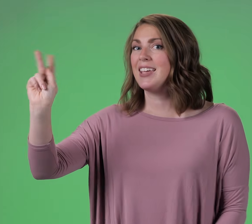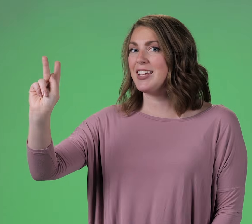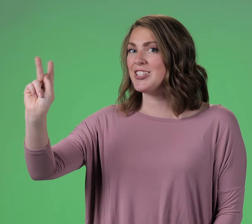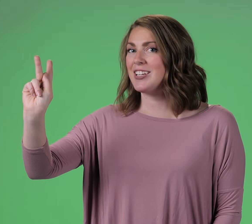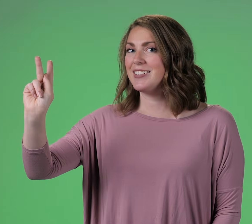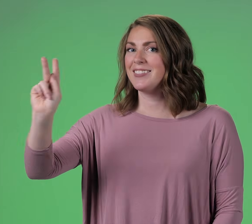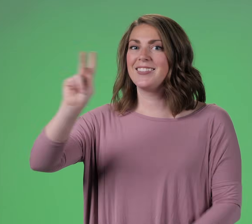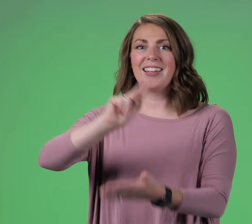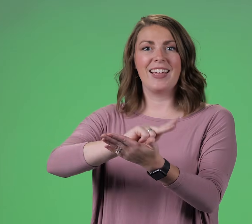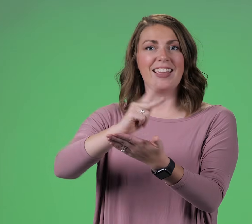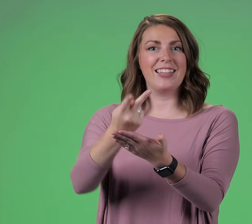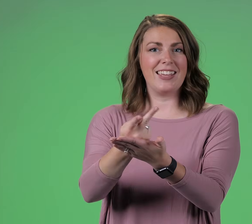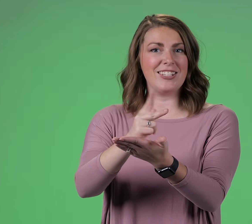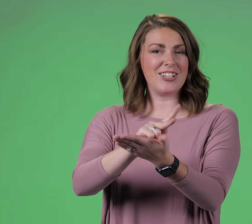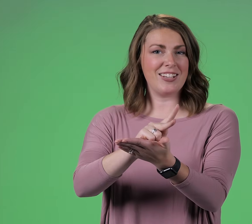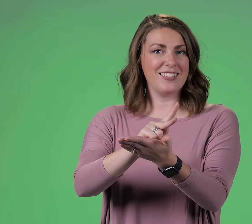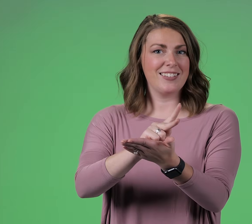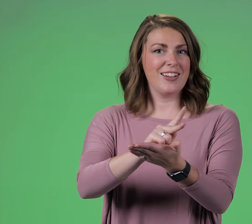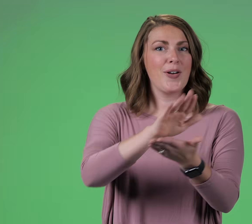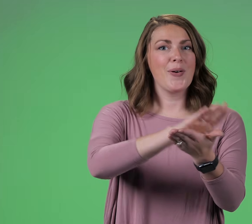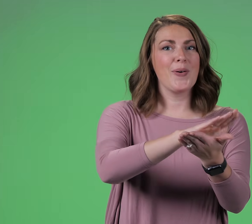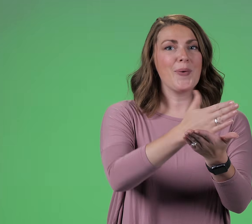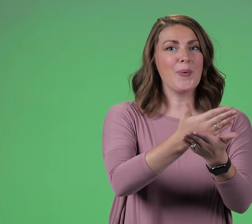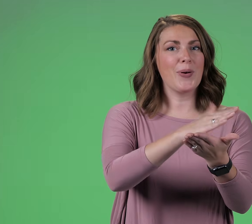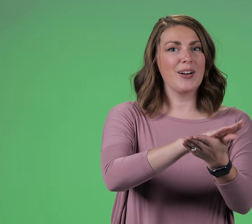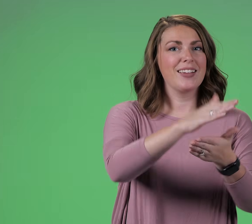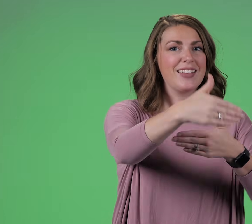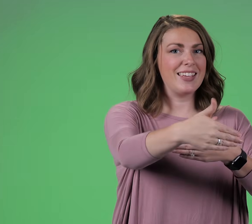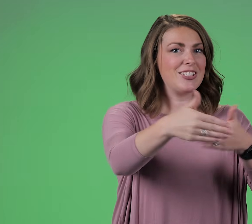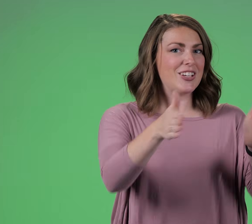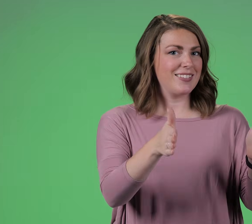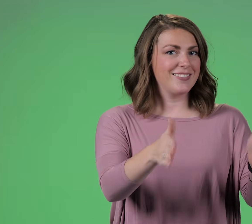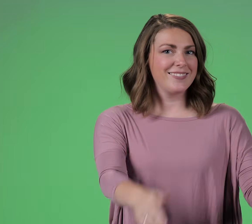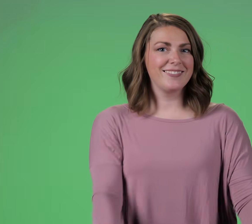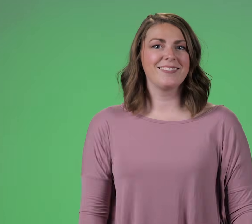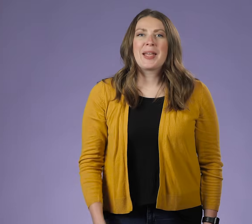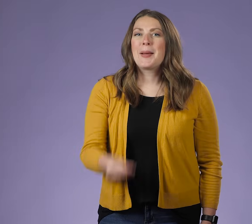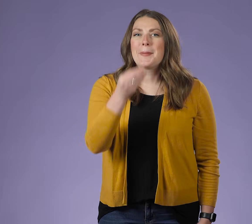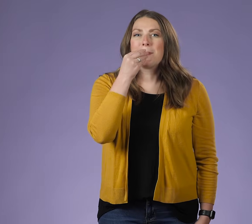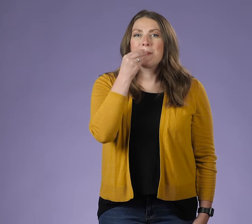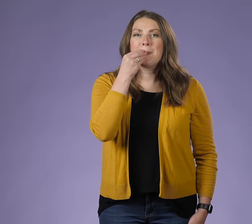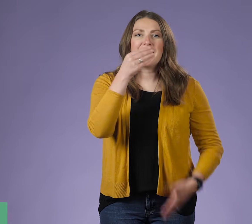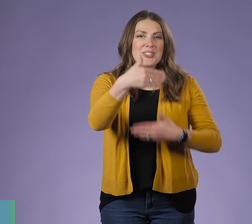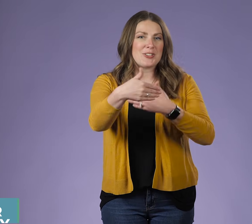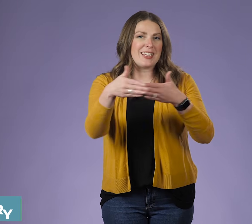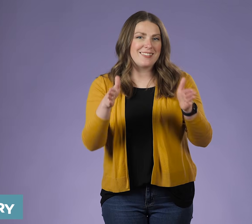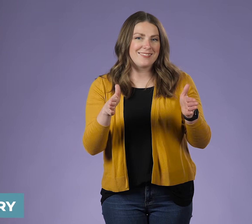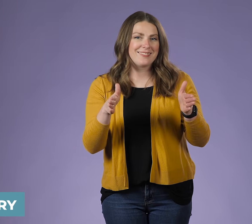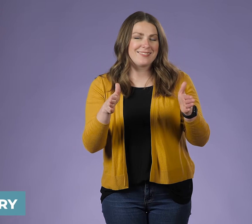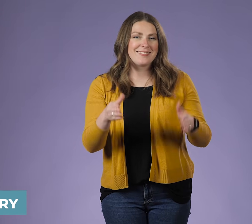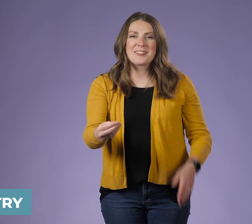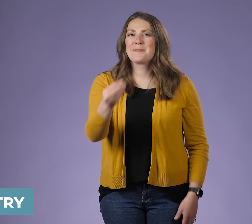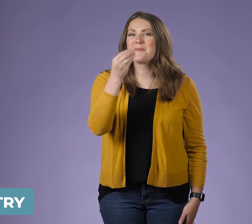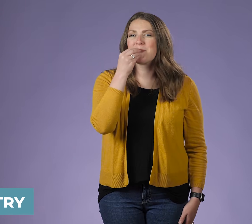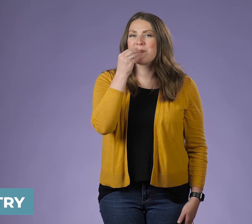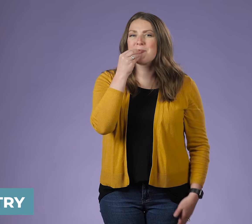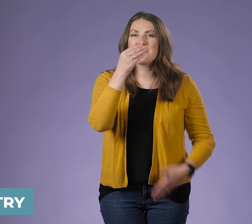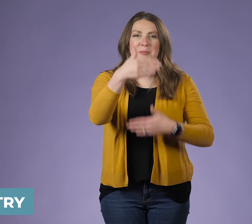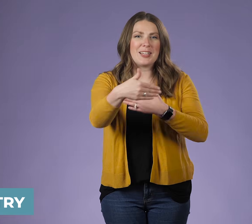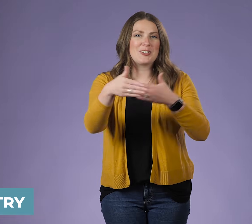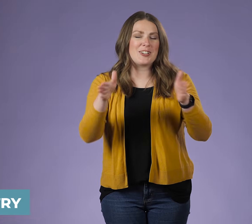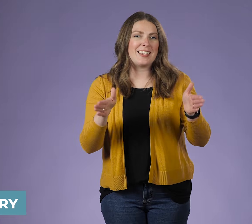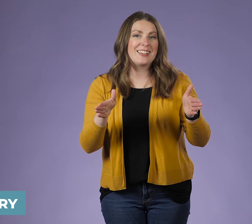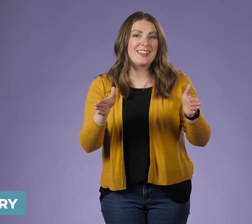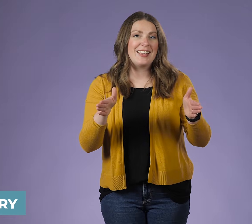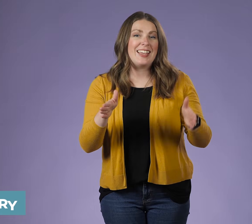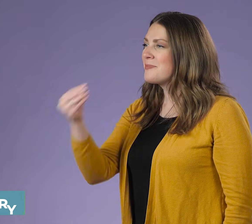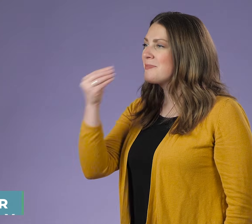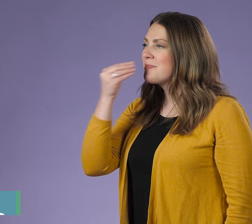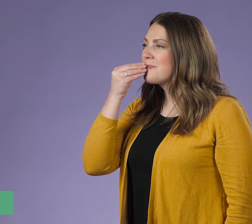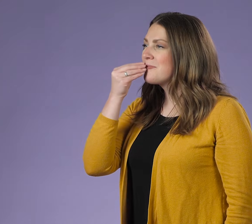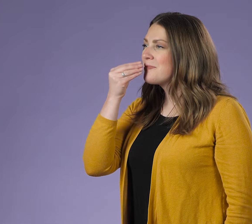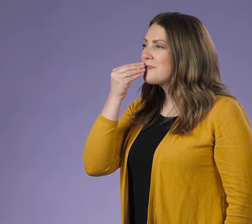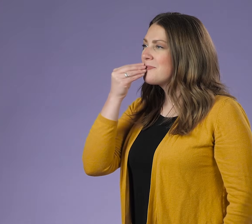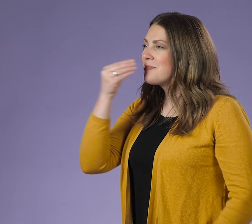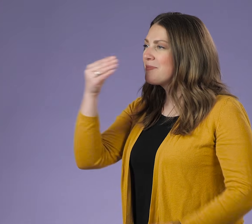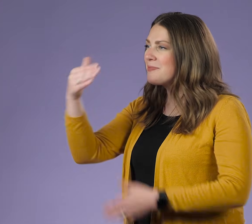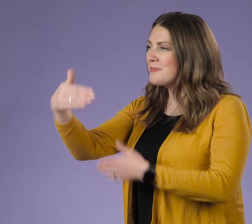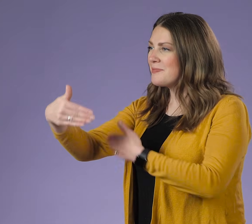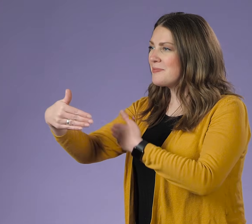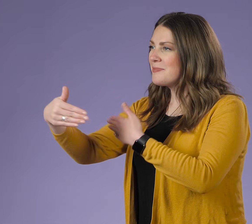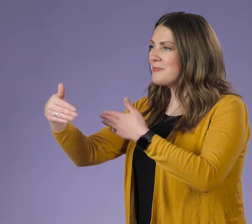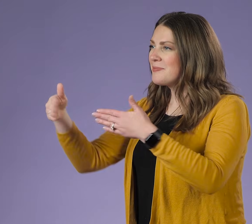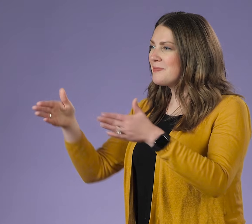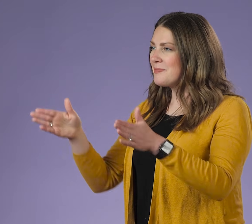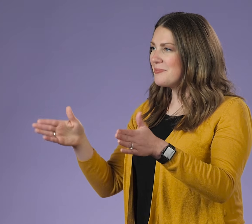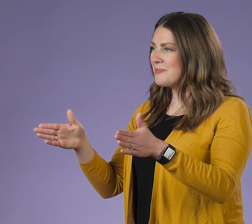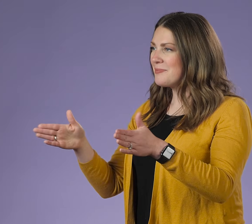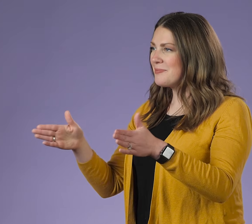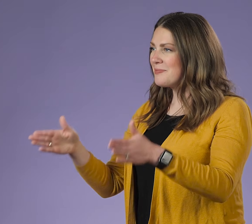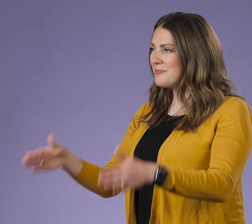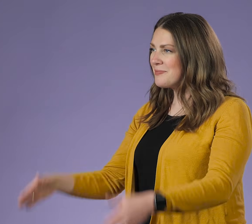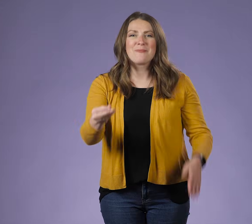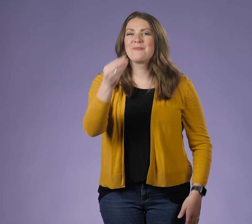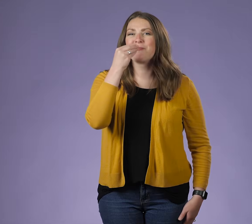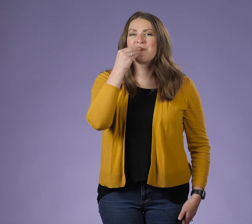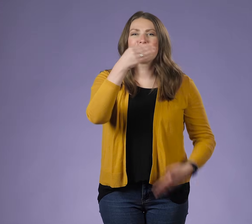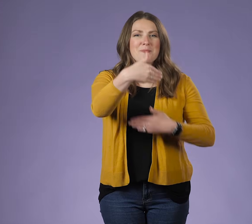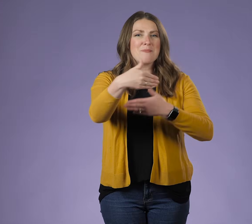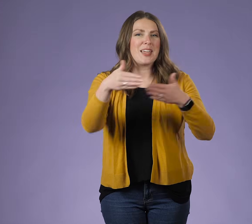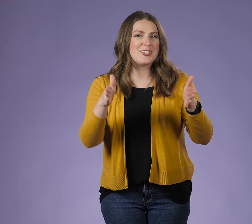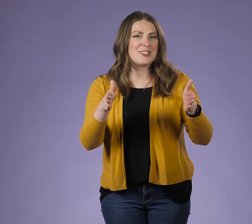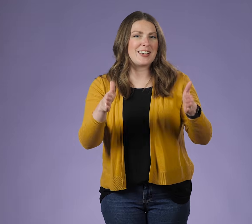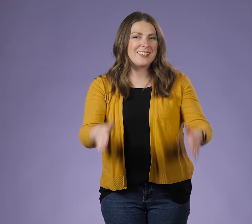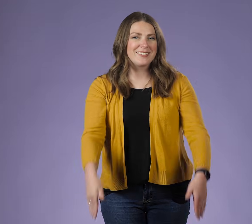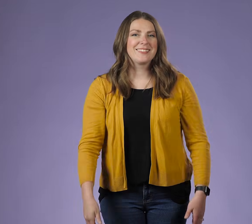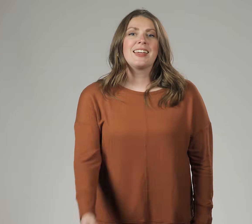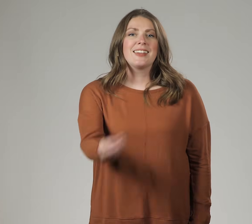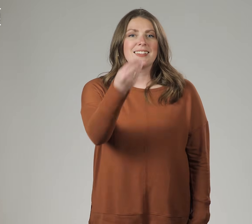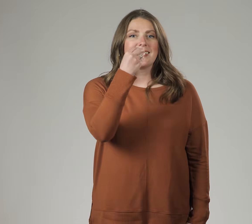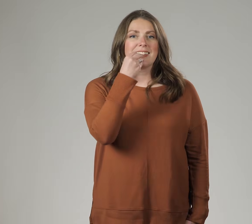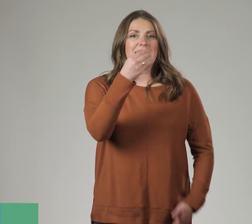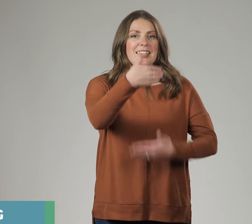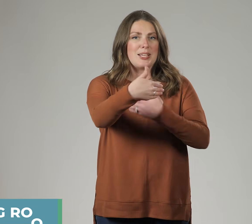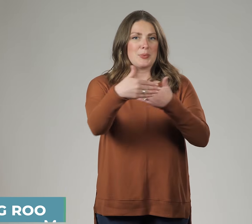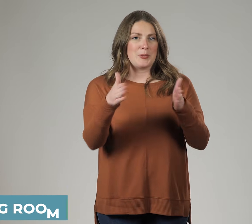'kitchen', 'kitchen' or 'kitchen'. 'Pantry', 'pantry', it's a sign 'food and room' together, 'pantry'. 'Dining room',